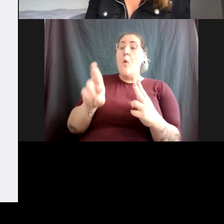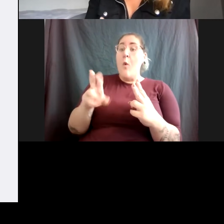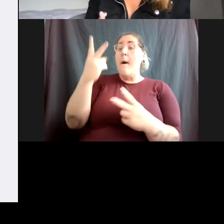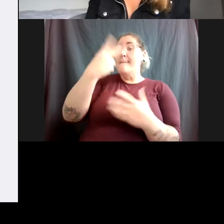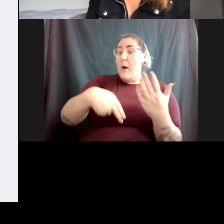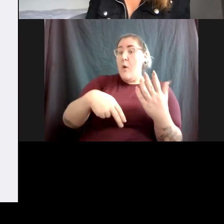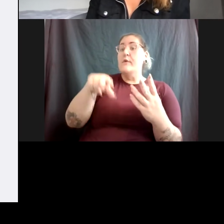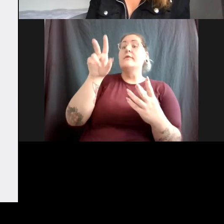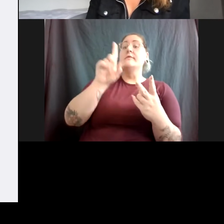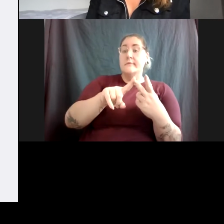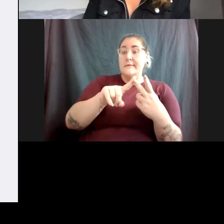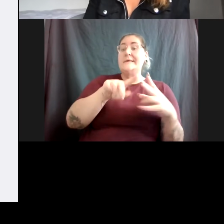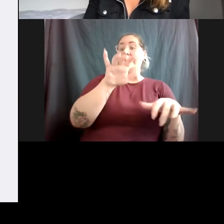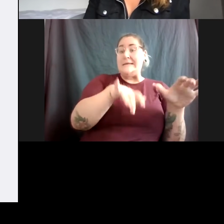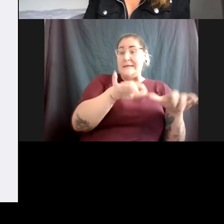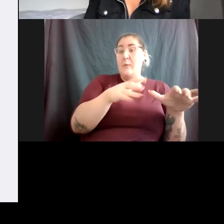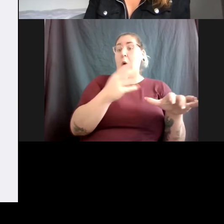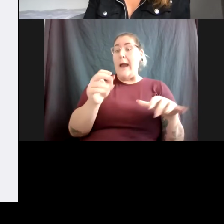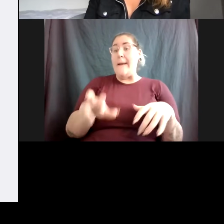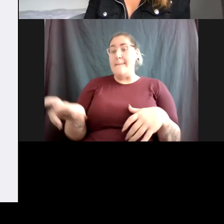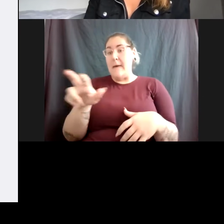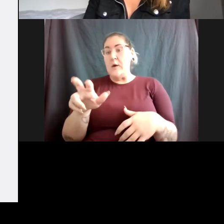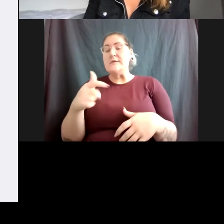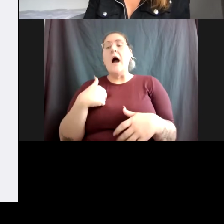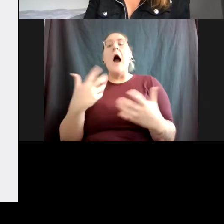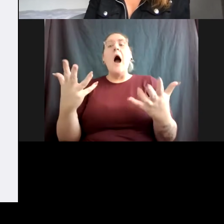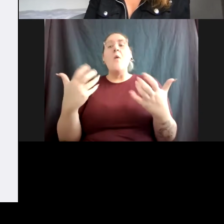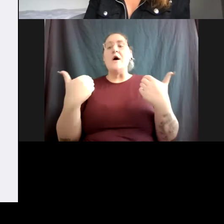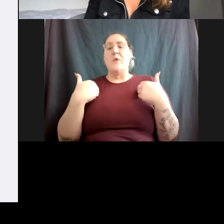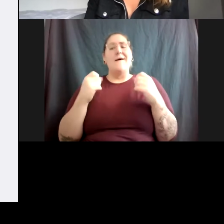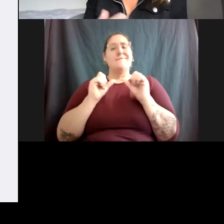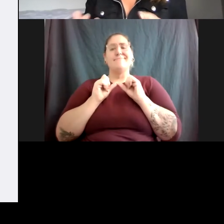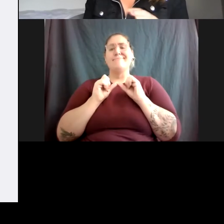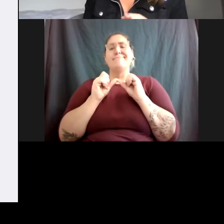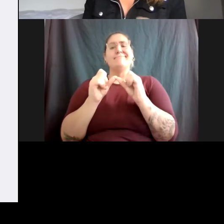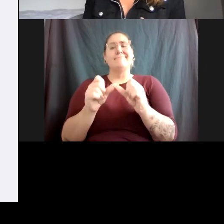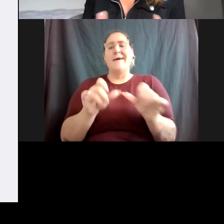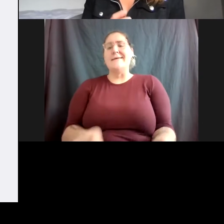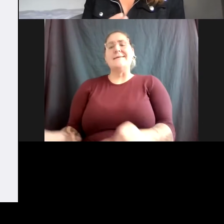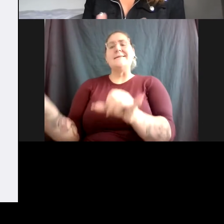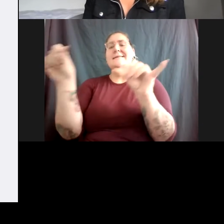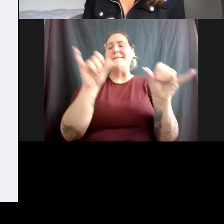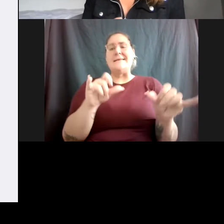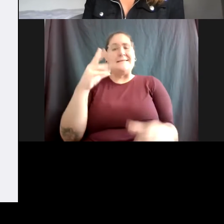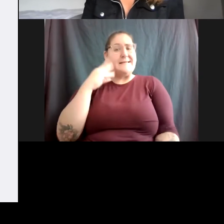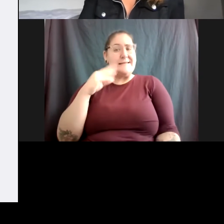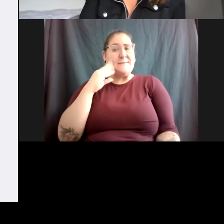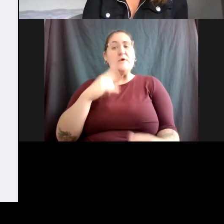and keyboard user, I want to have a consistent experience when using both the keyboard and